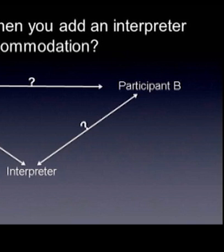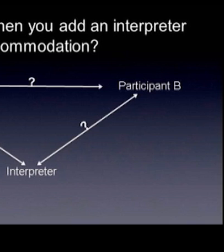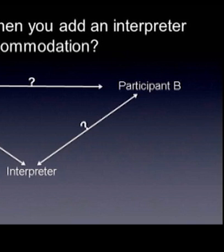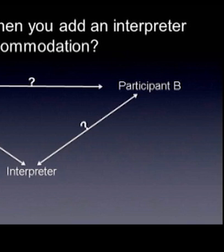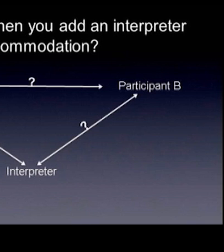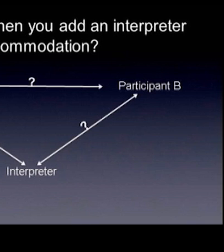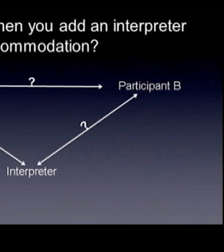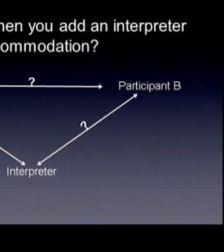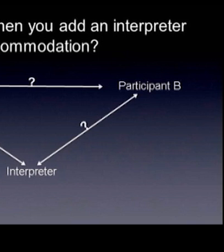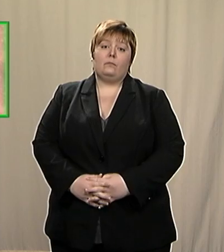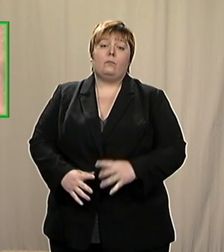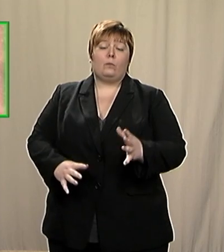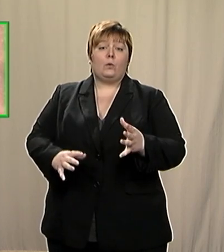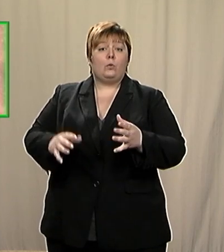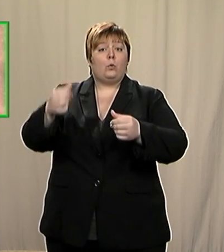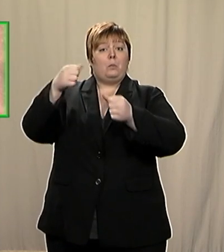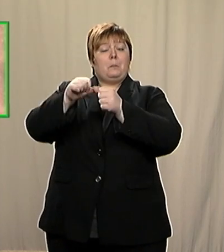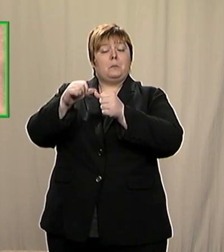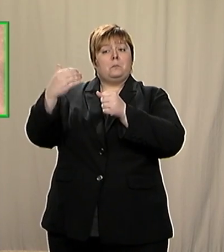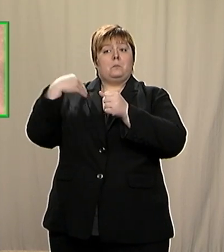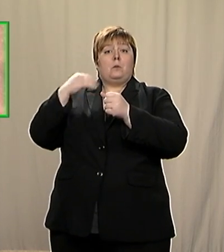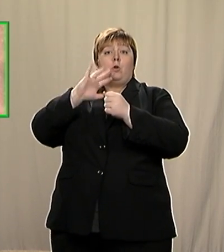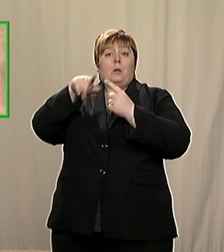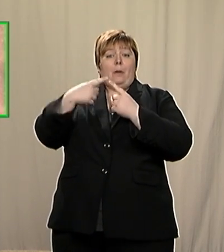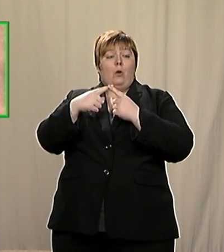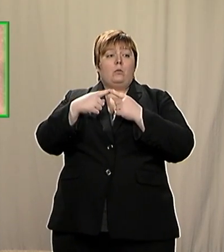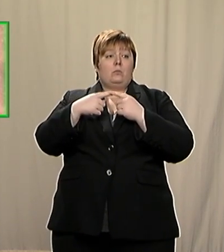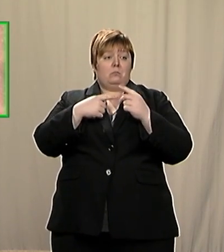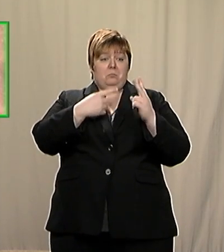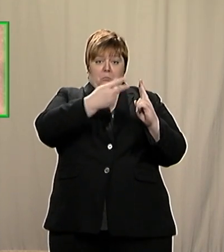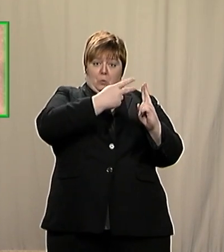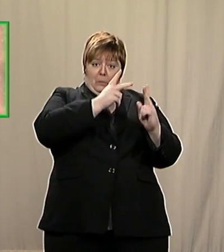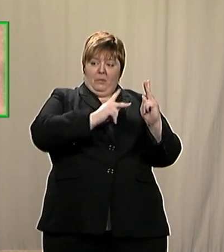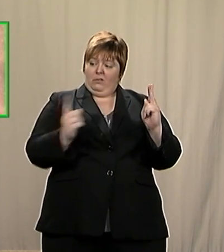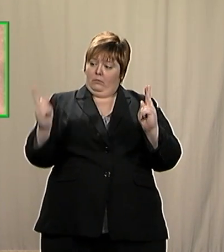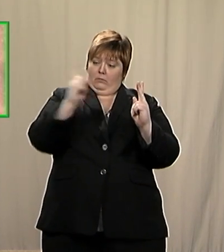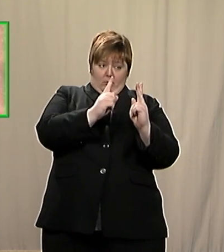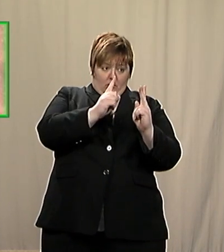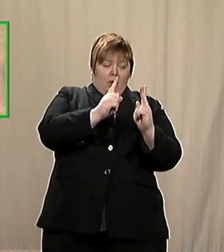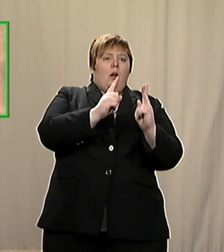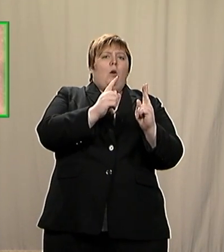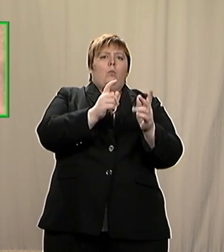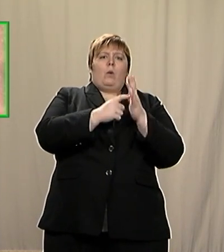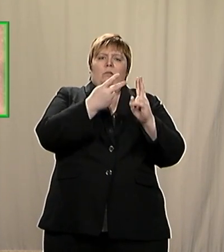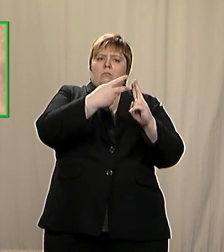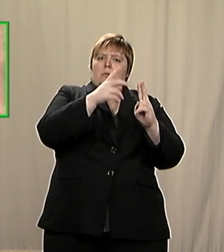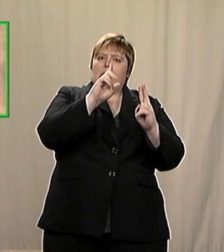So recall, when we had the initial two participants and the third participant coming, there had to be divergence in order to allow